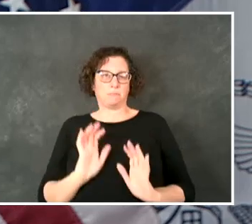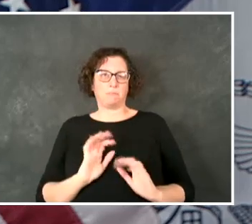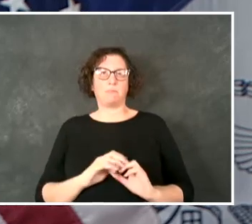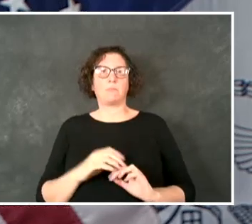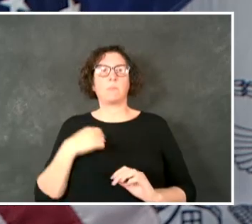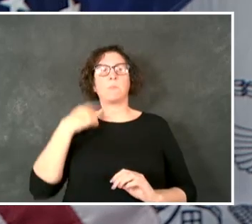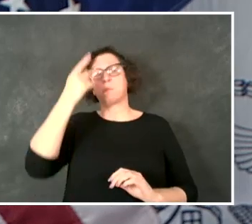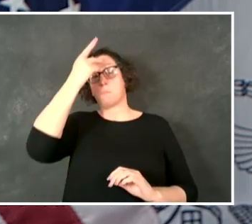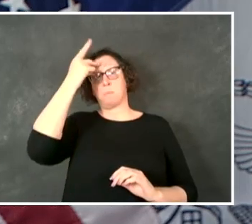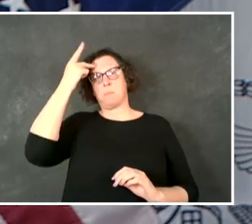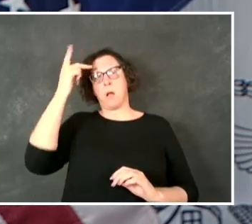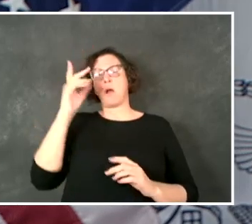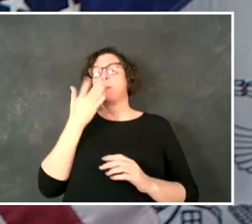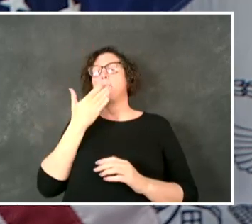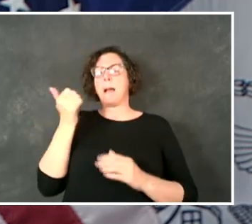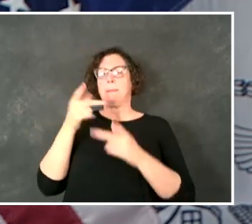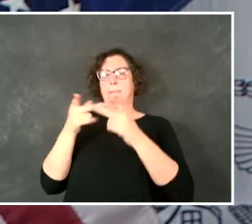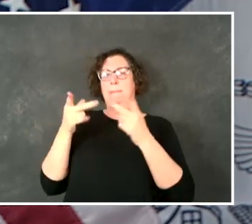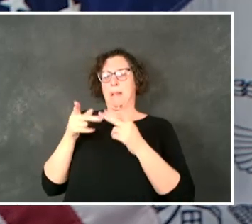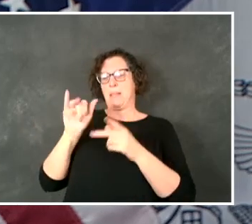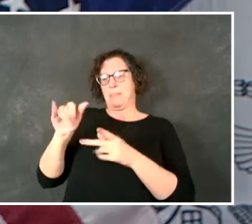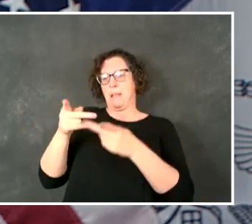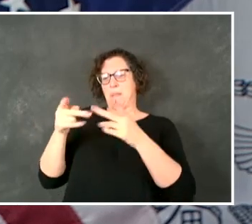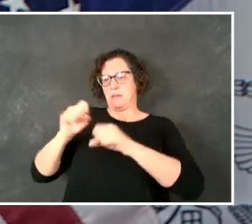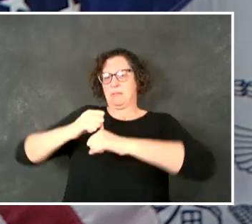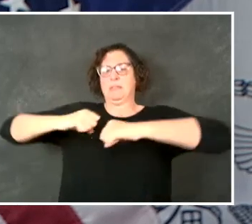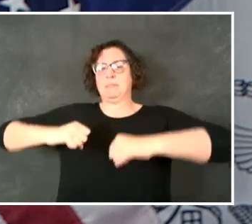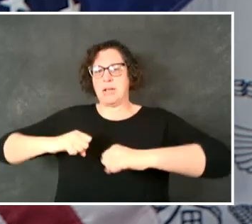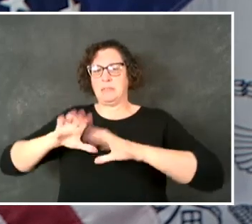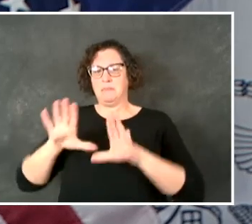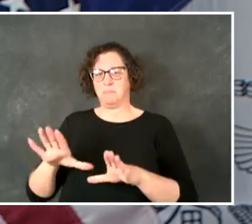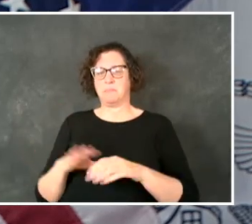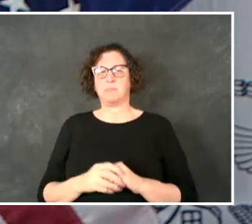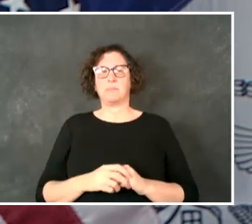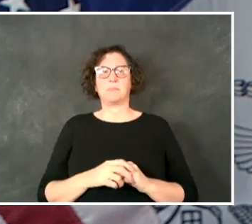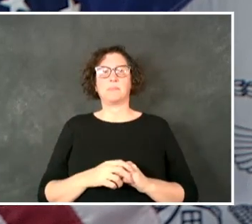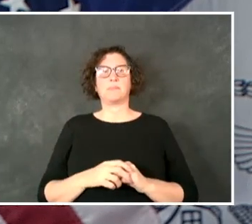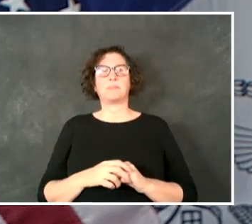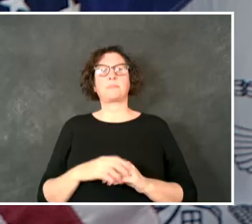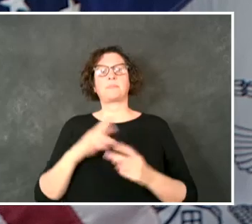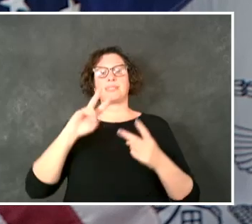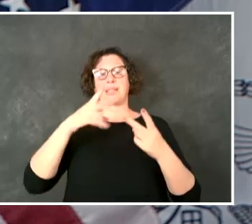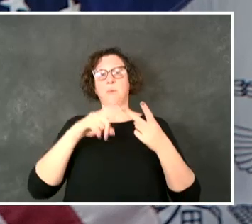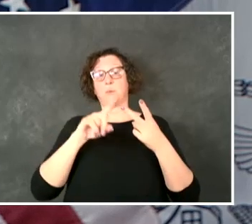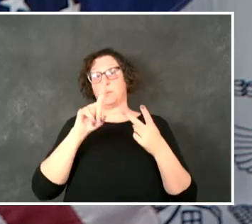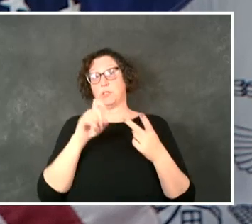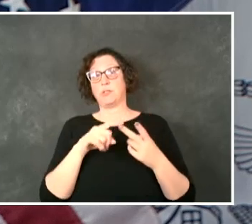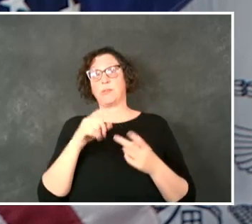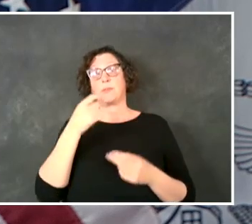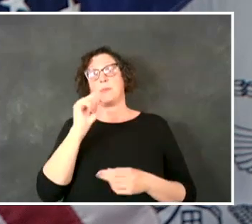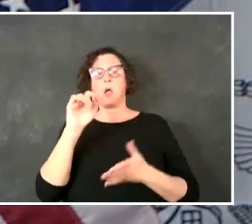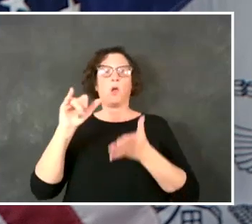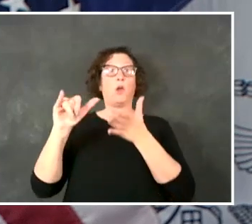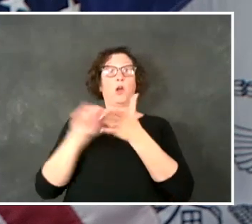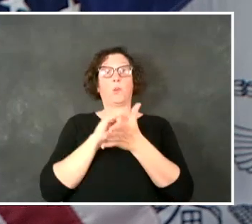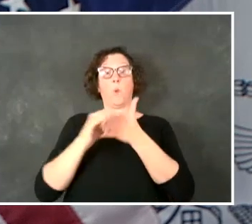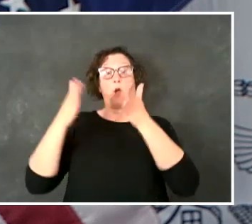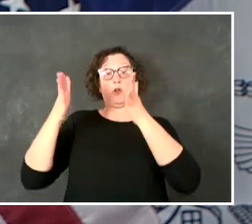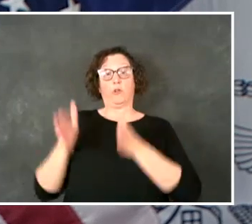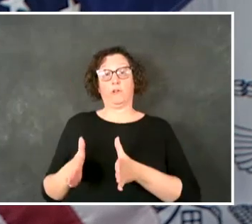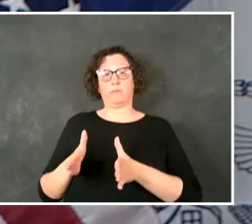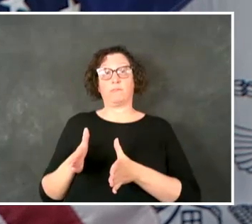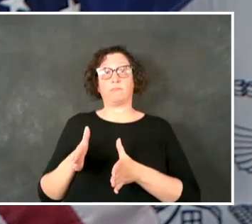LAOTOF THE AN